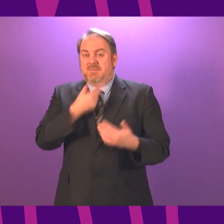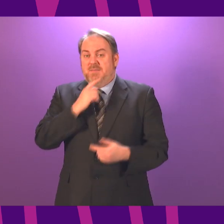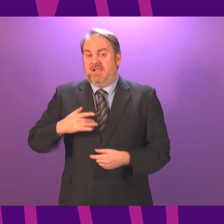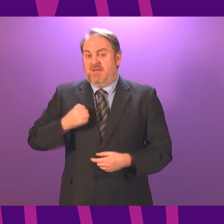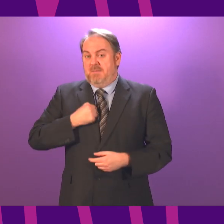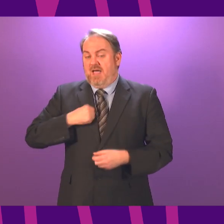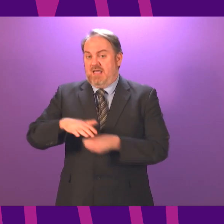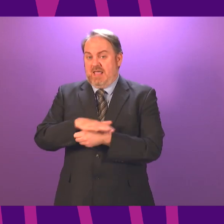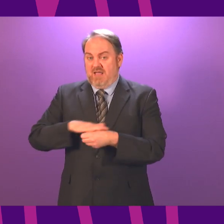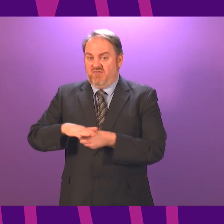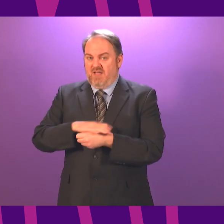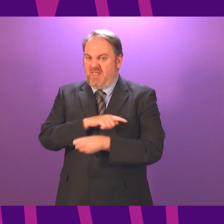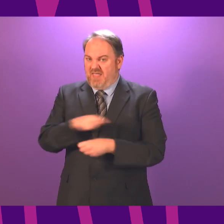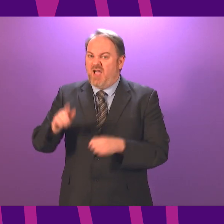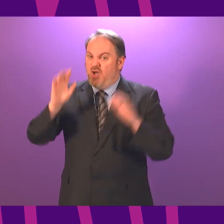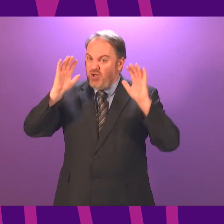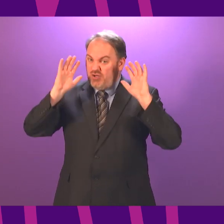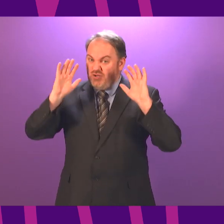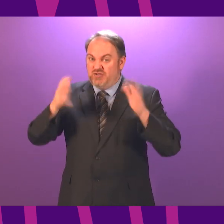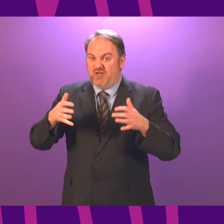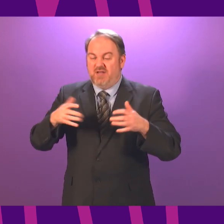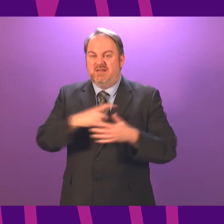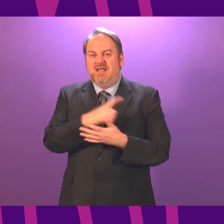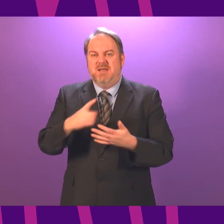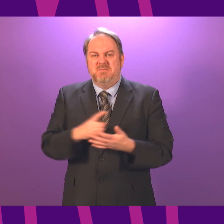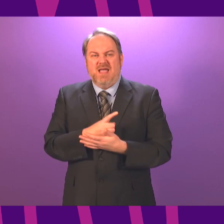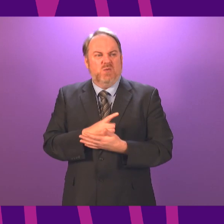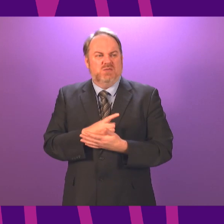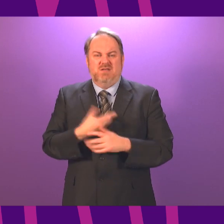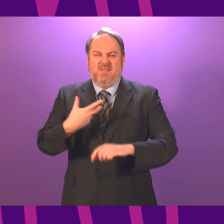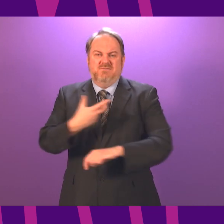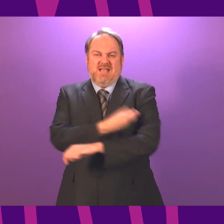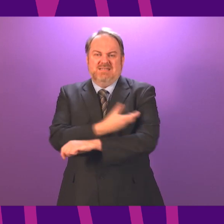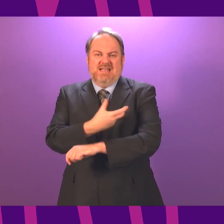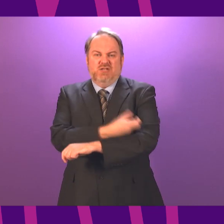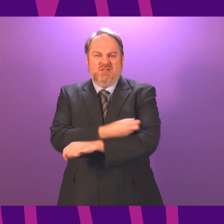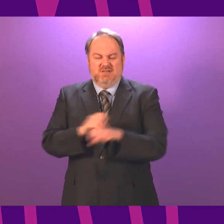touch with me to express their concerns about the pace of the roll-out of the coronavirus vaccines.